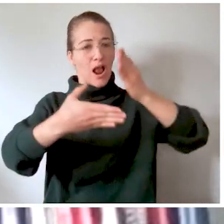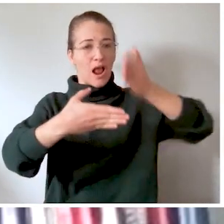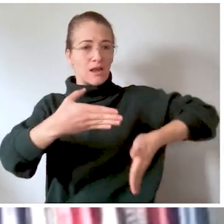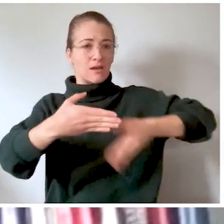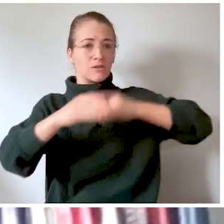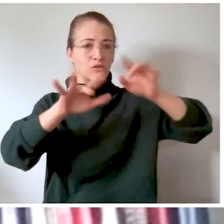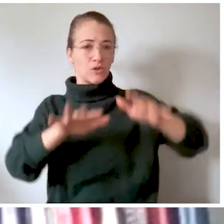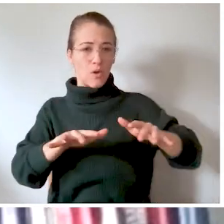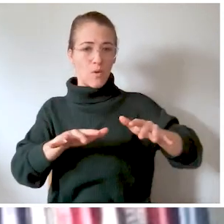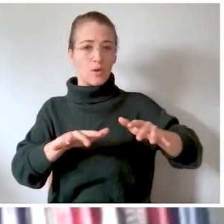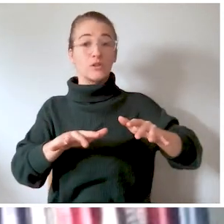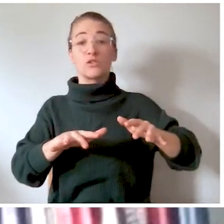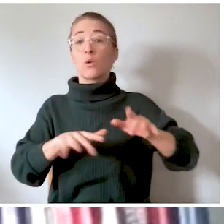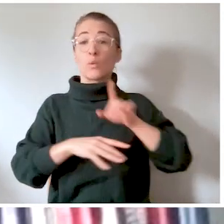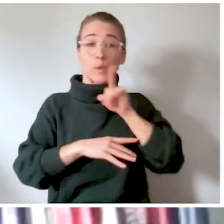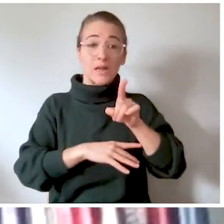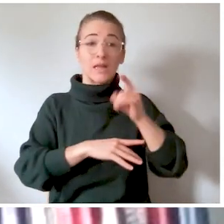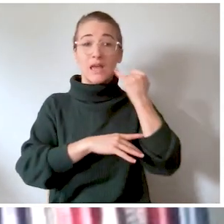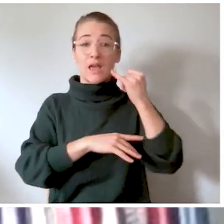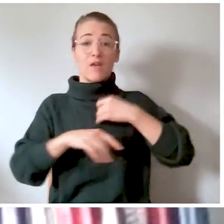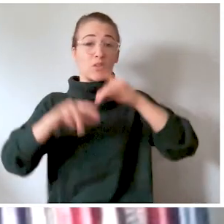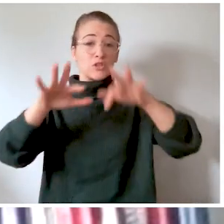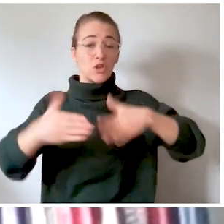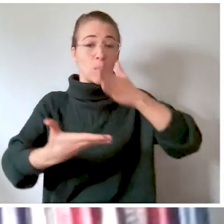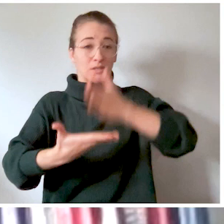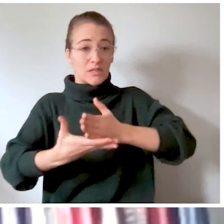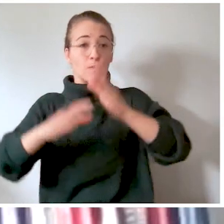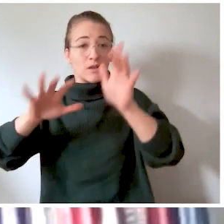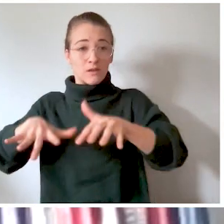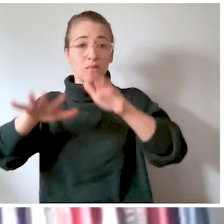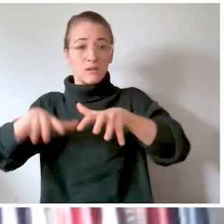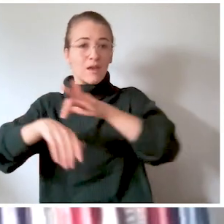So hypothetically, snow ends falling at 9:00 p.m. on Monday.